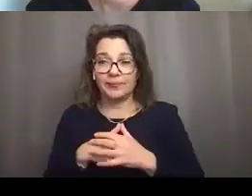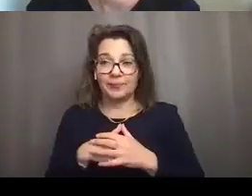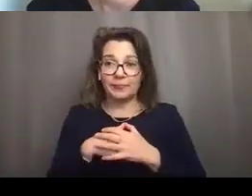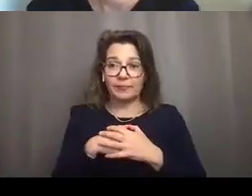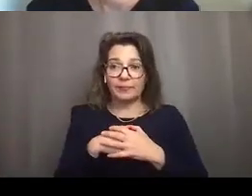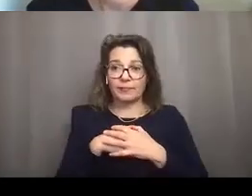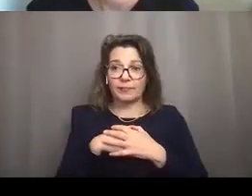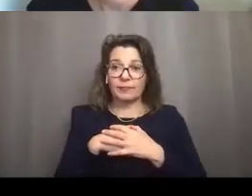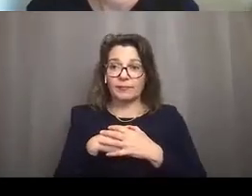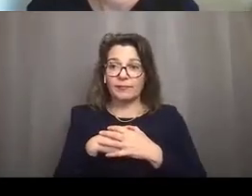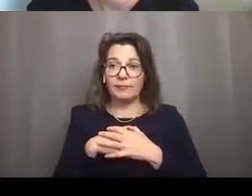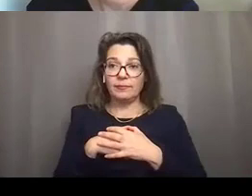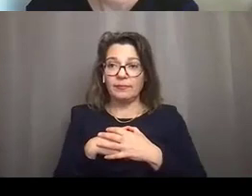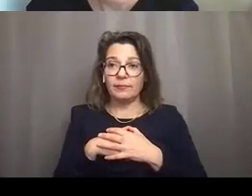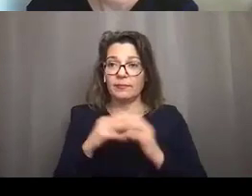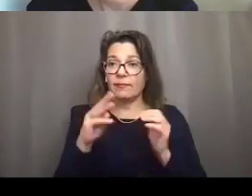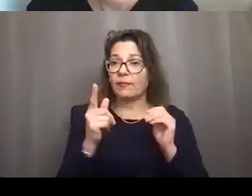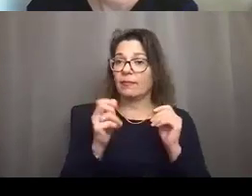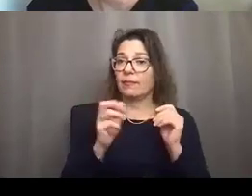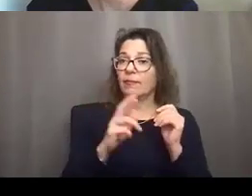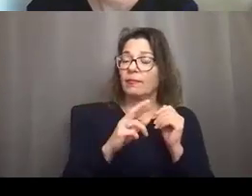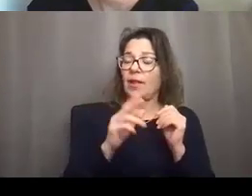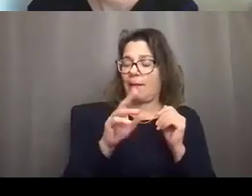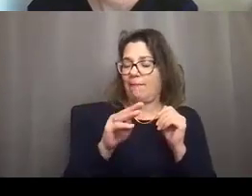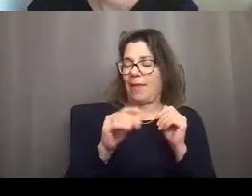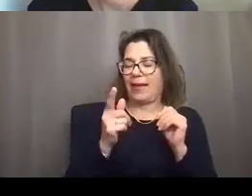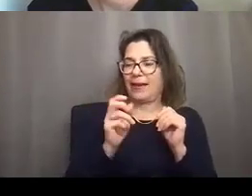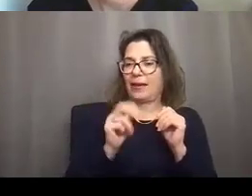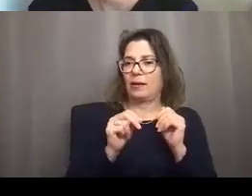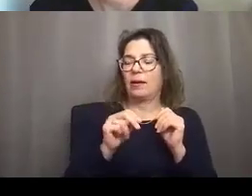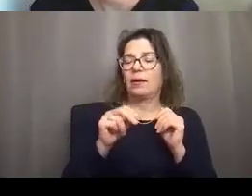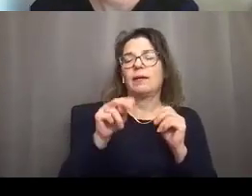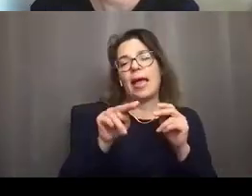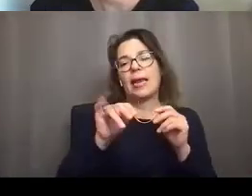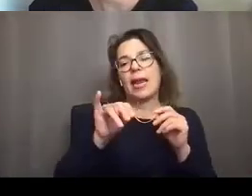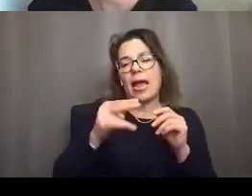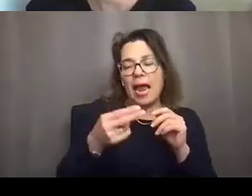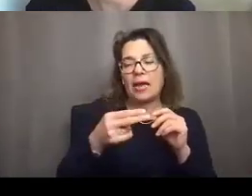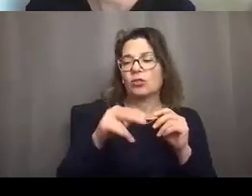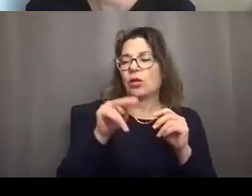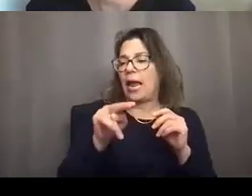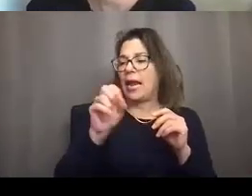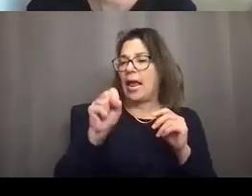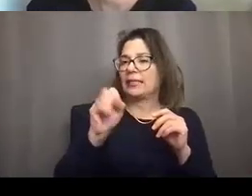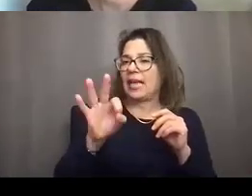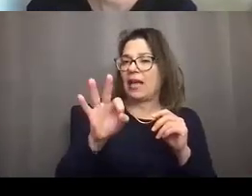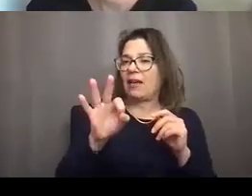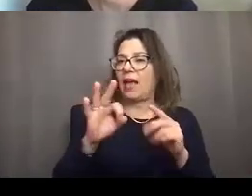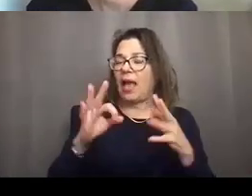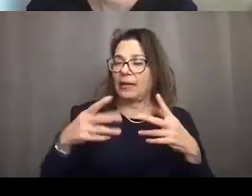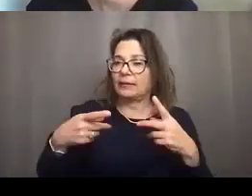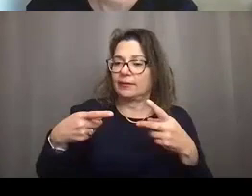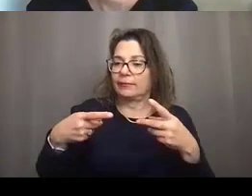Megan Columbus: And we got some questions, obviously, NIH and NSF have intersection in terms of what we're funding,